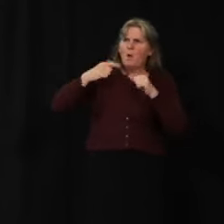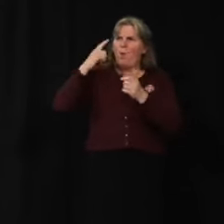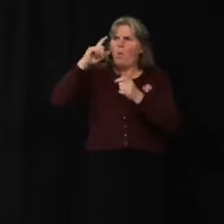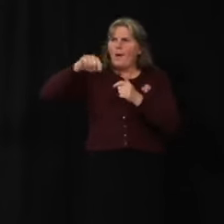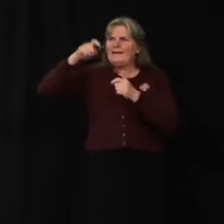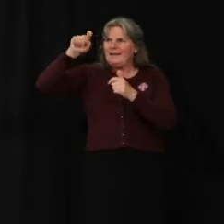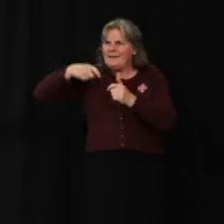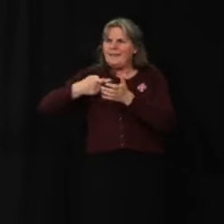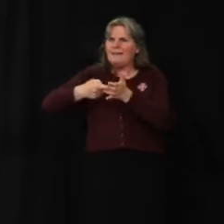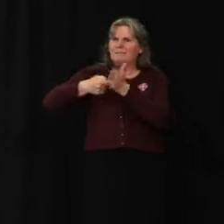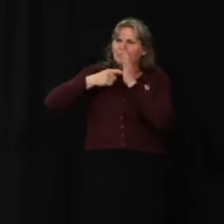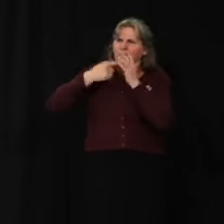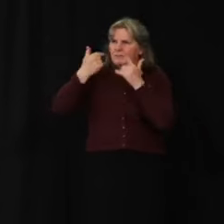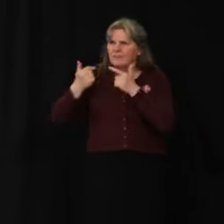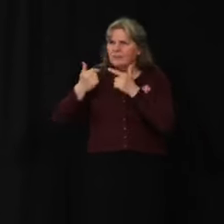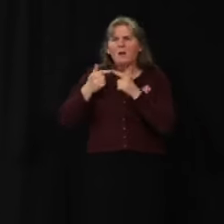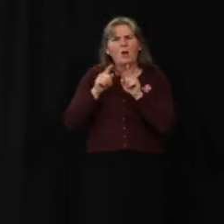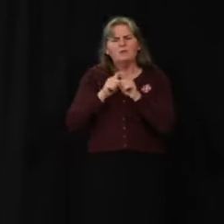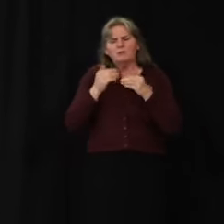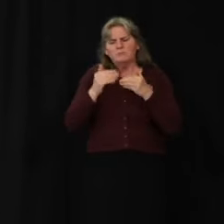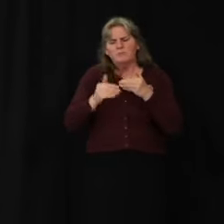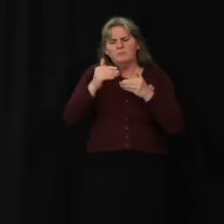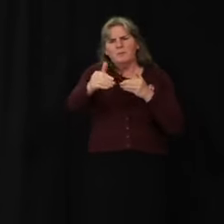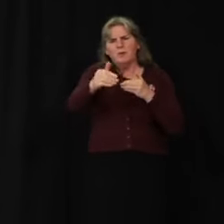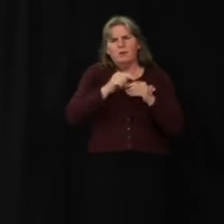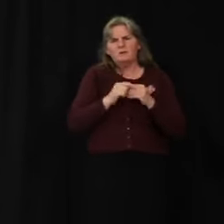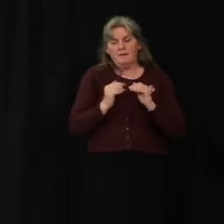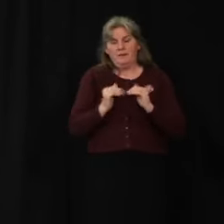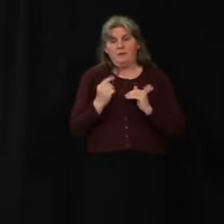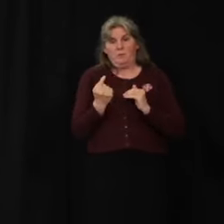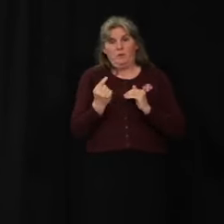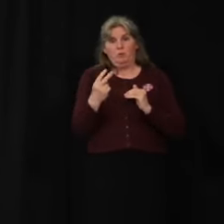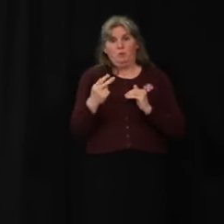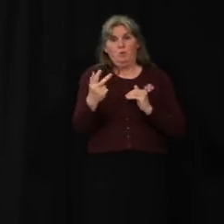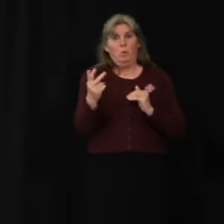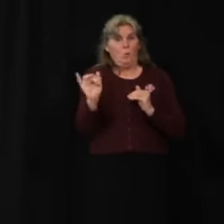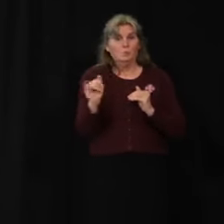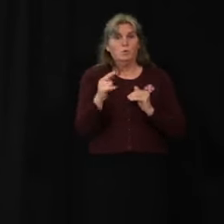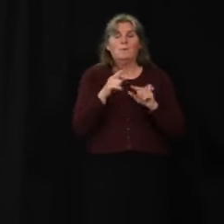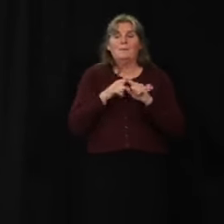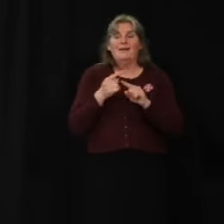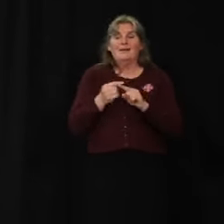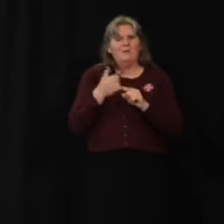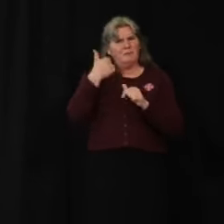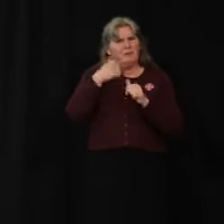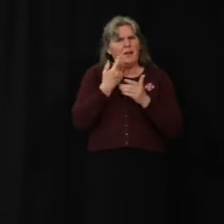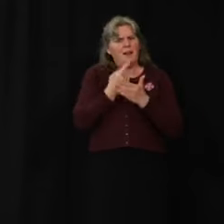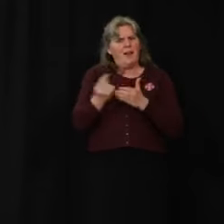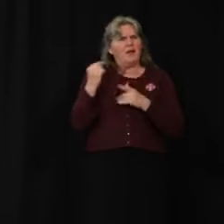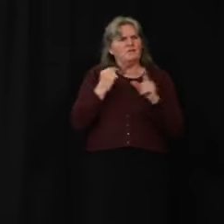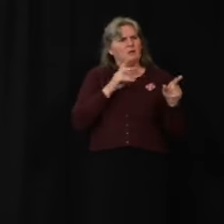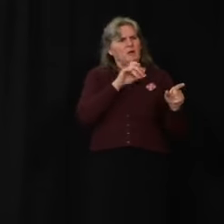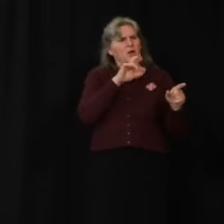adhering to the Safe Six and that is the reason why we don't have occur. But as we move into next phases,